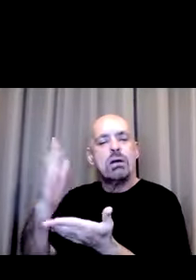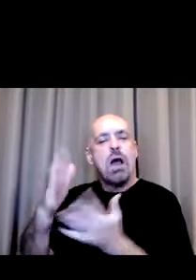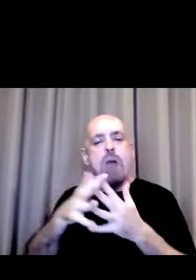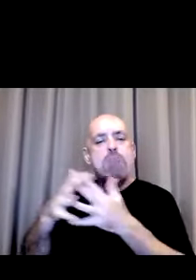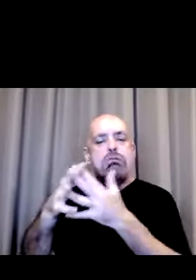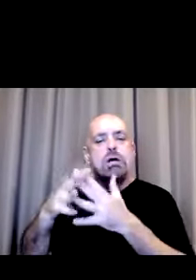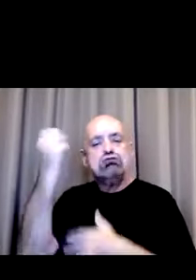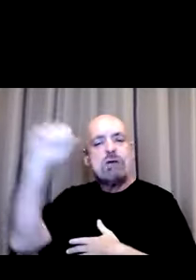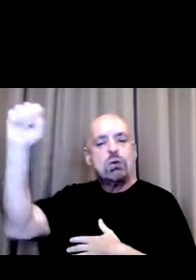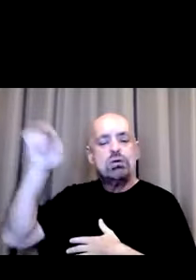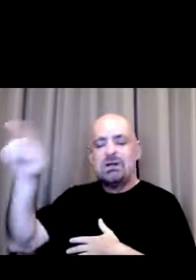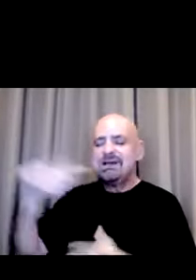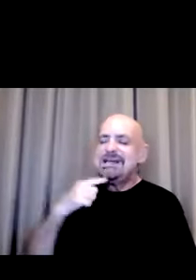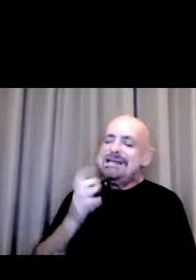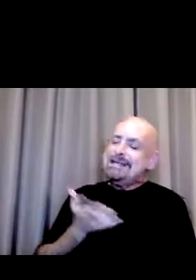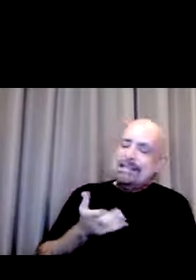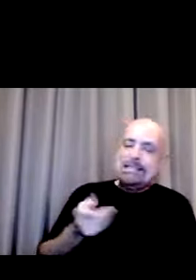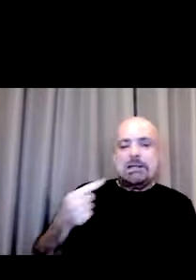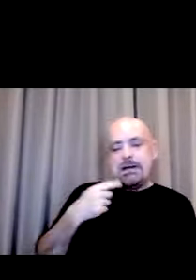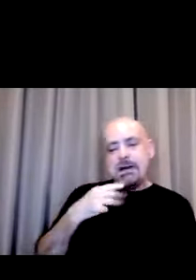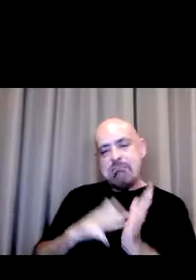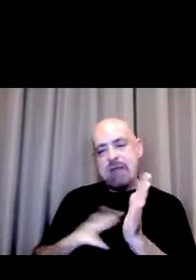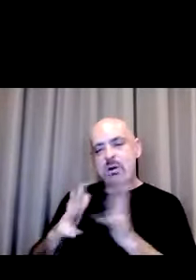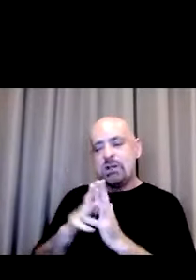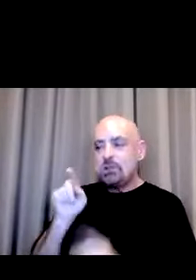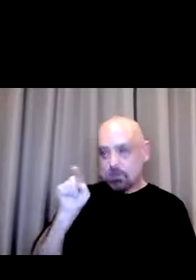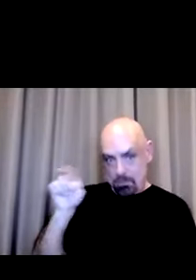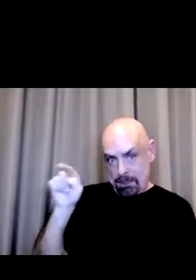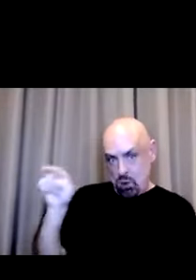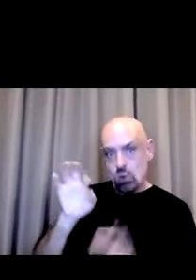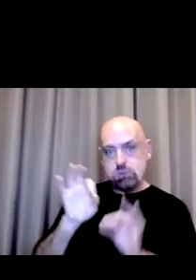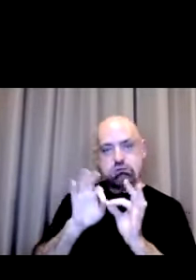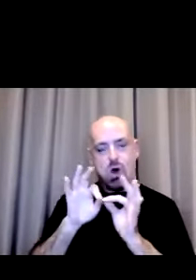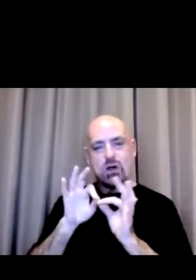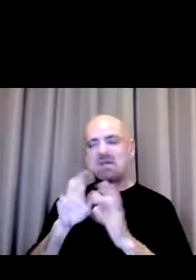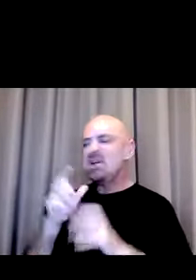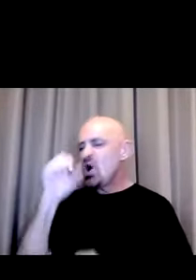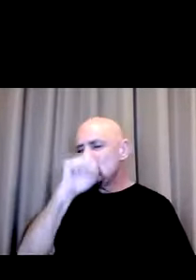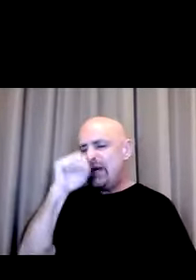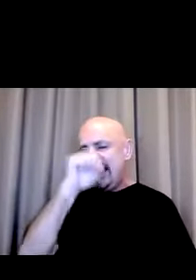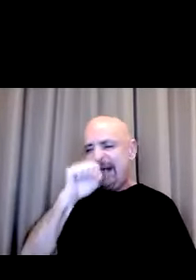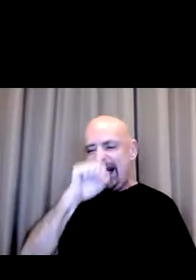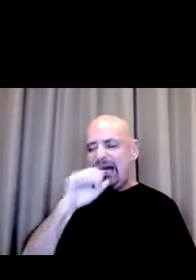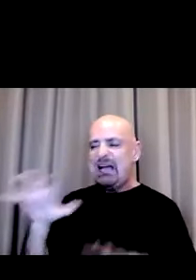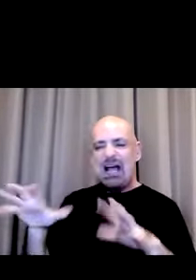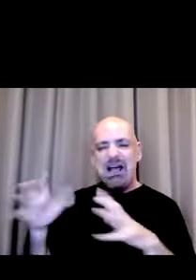of human life tends to come mostly from those